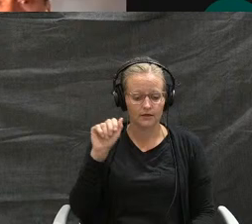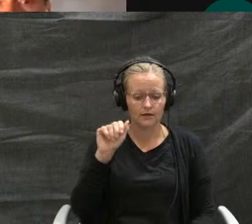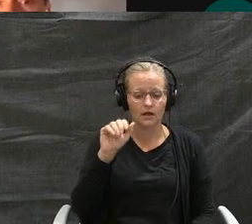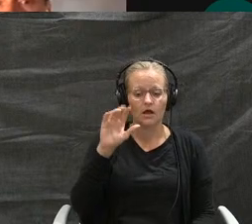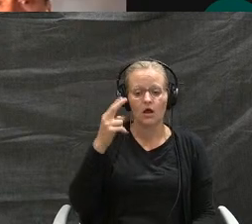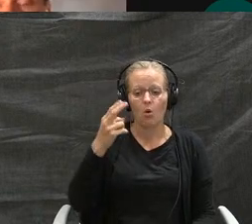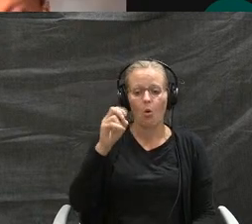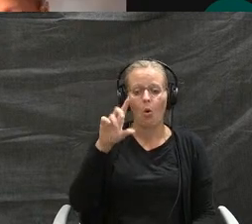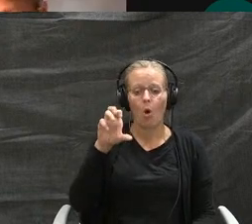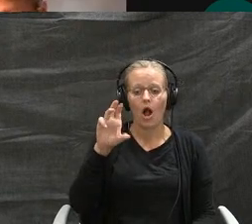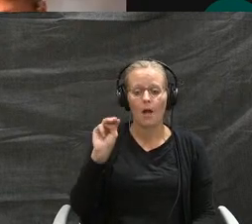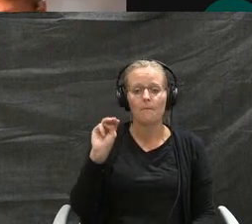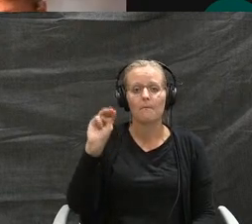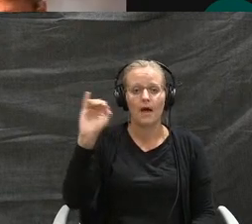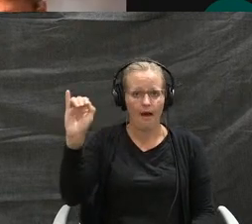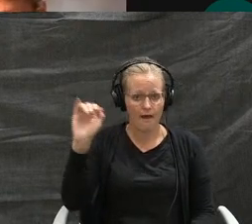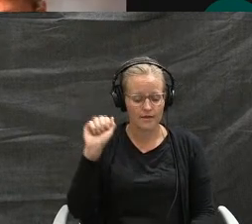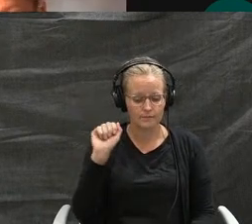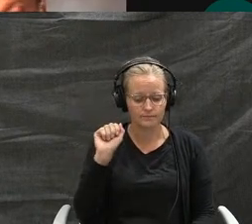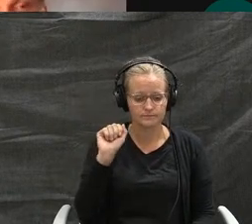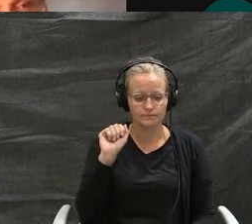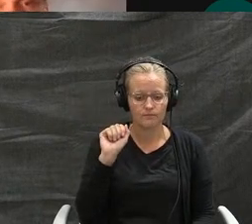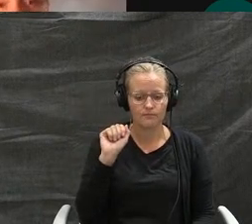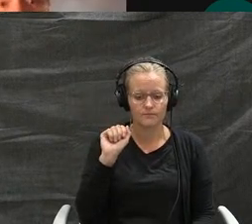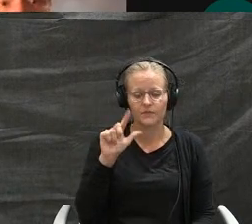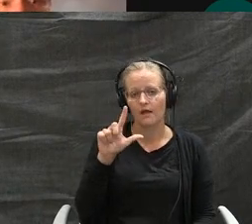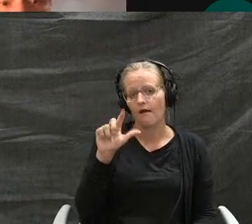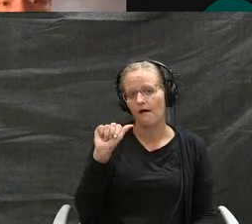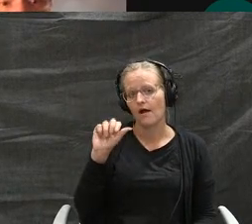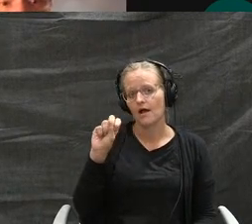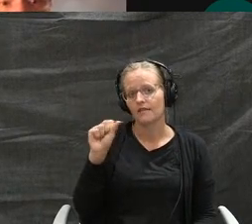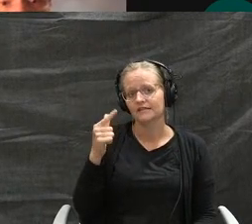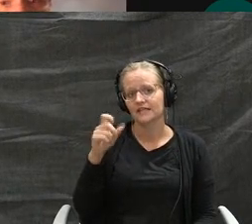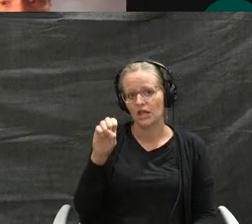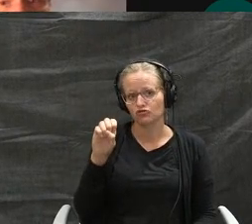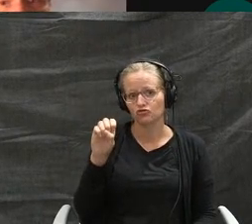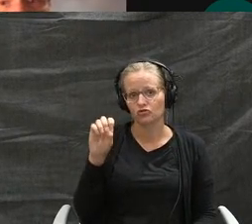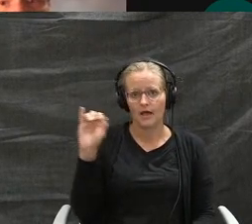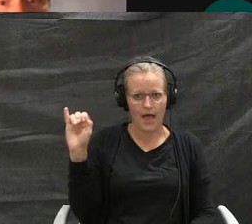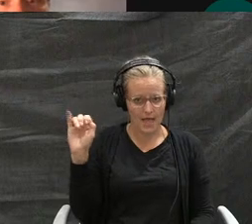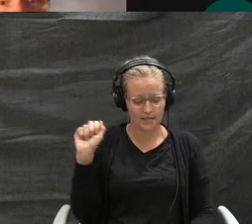Hi board member Lesage I board member Richie.